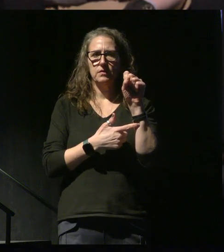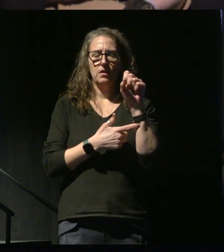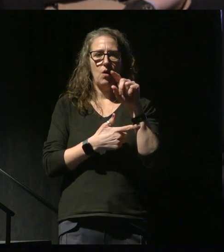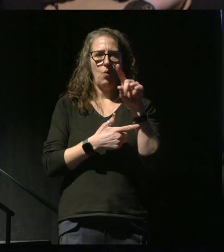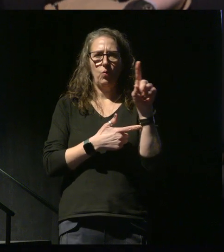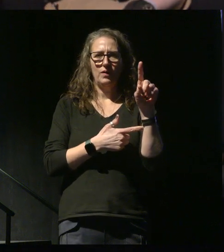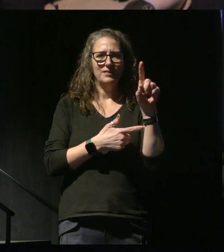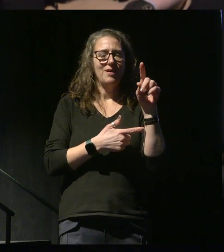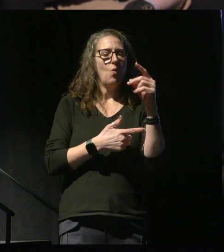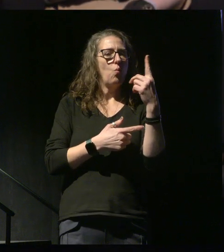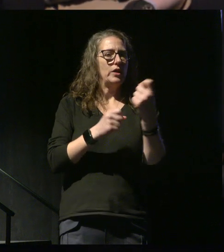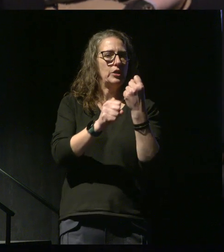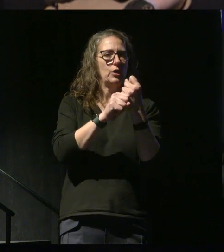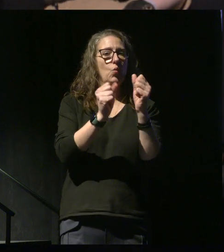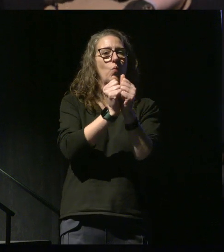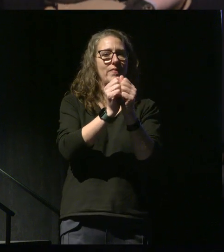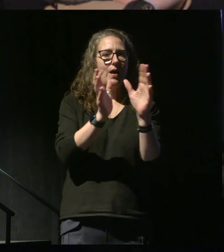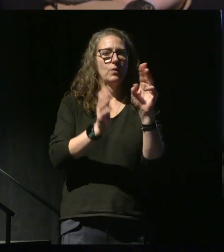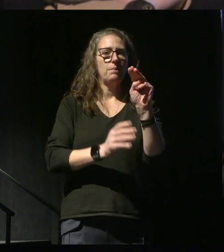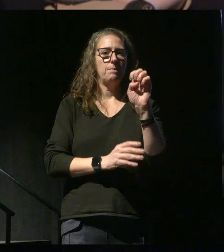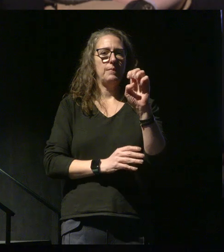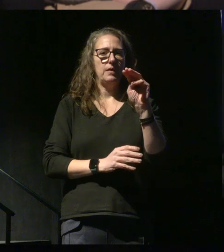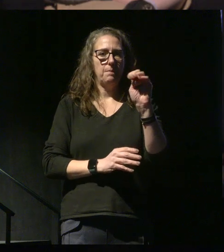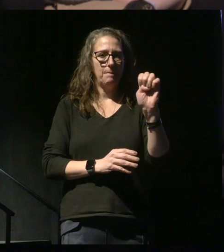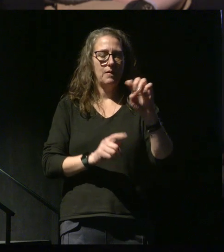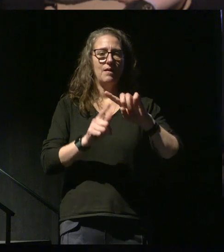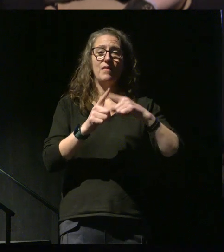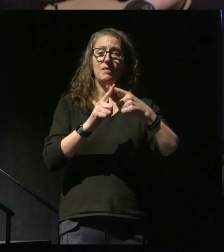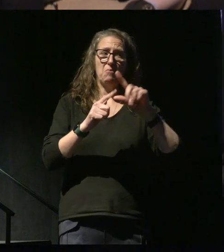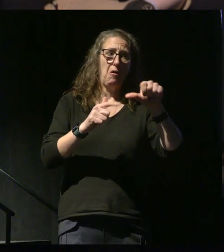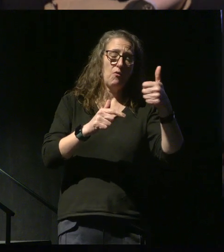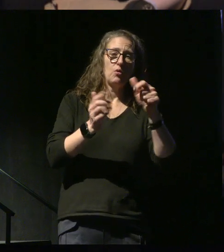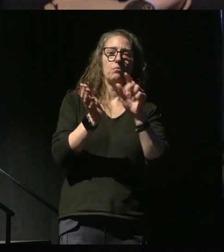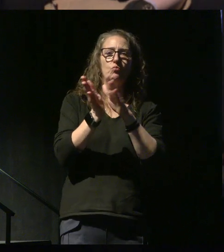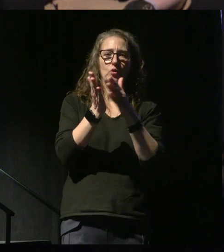but also subsequently, right. And I feel like, and I feel like for me,